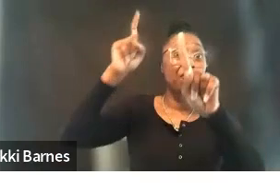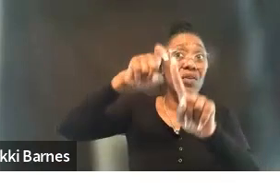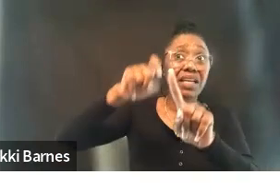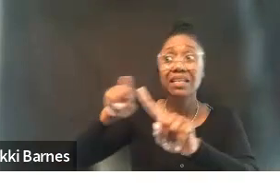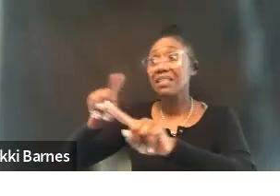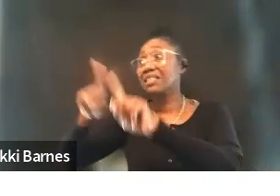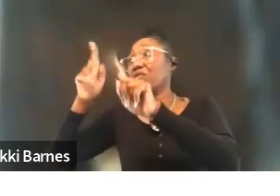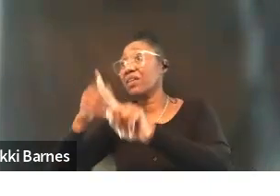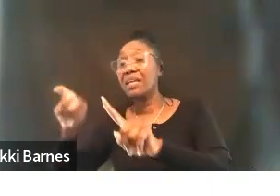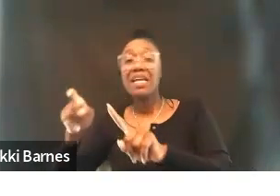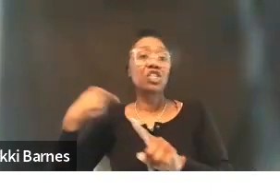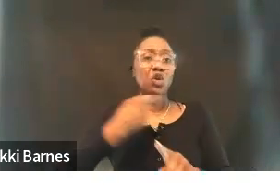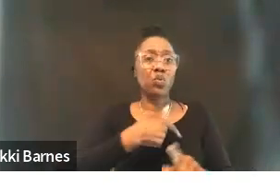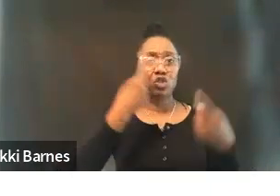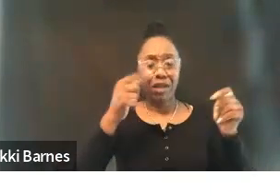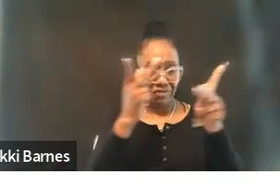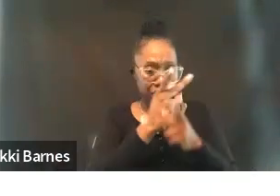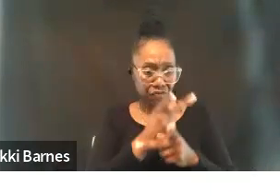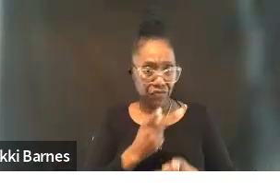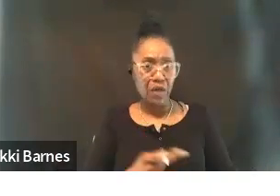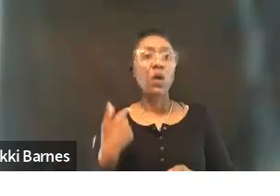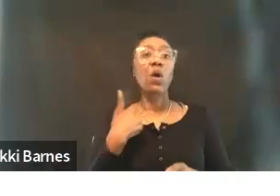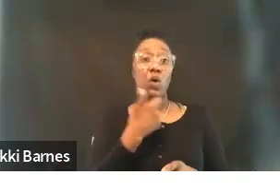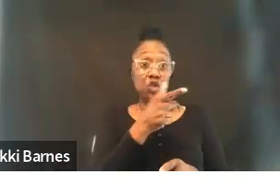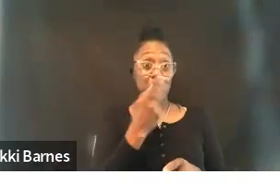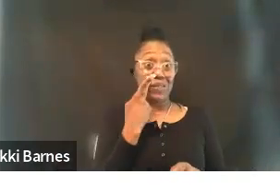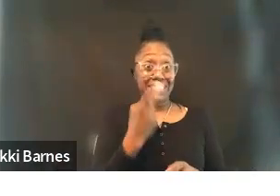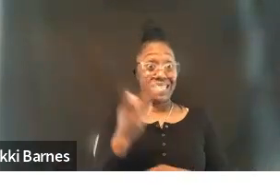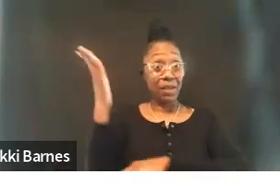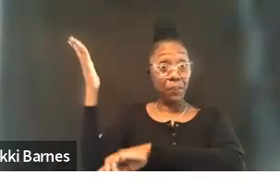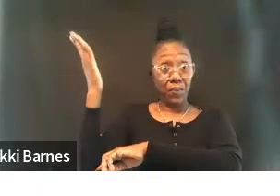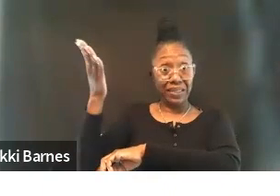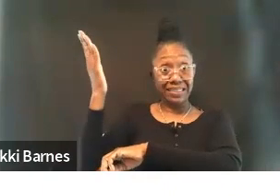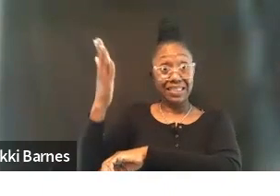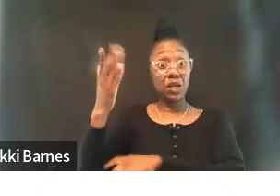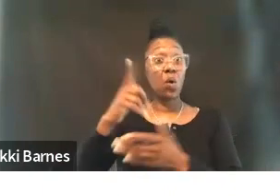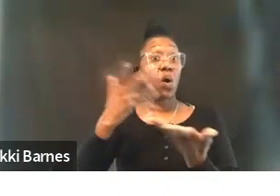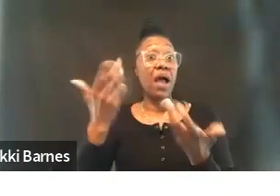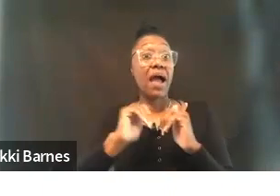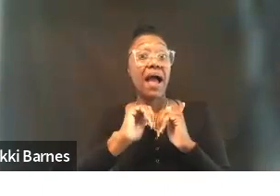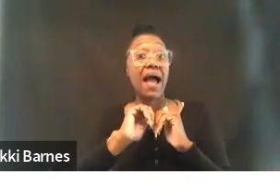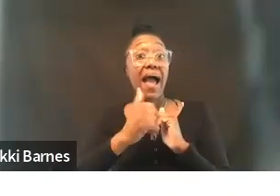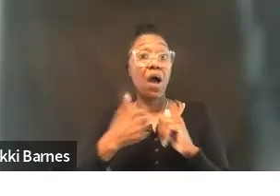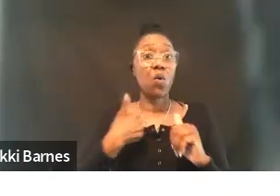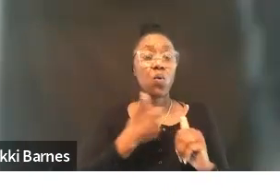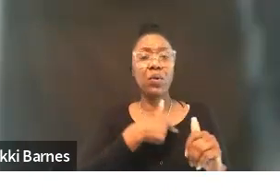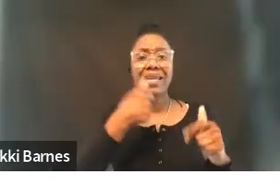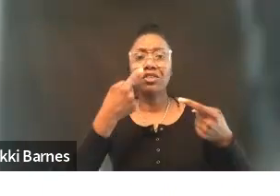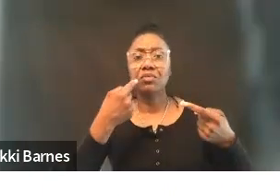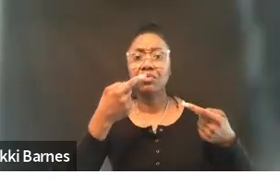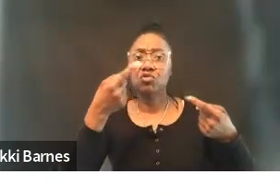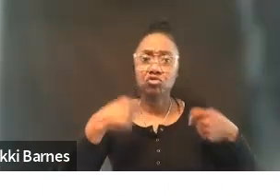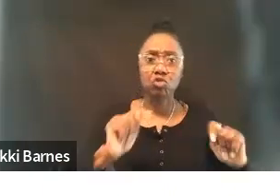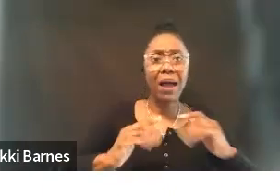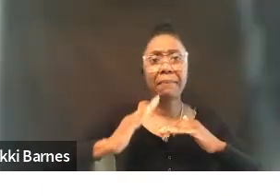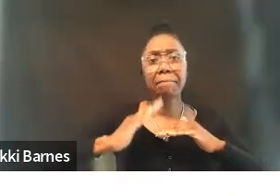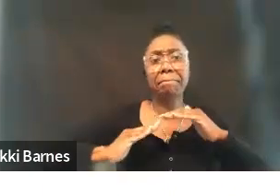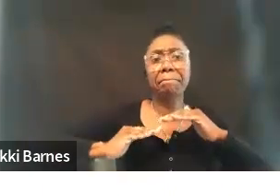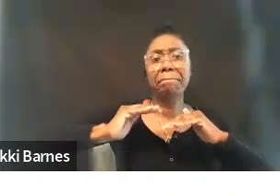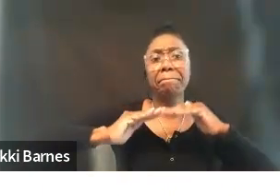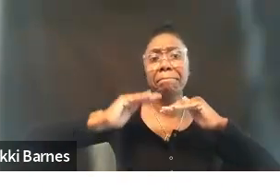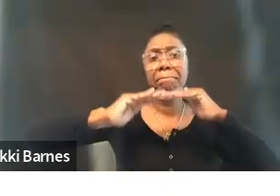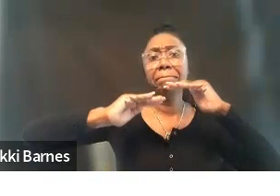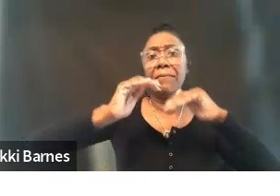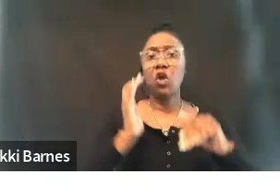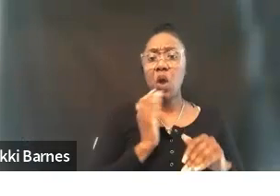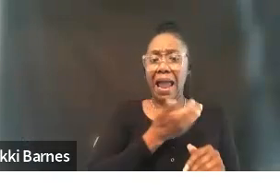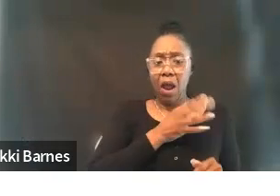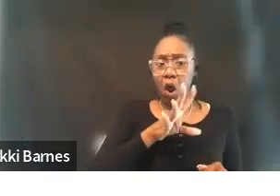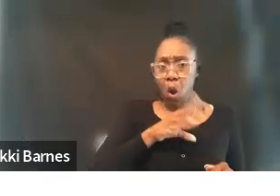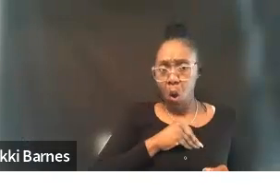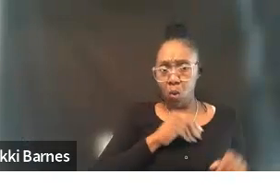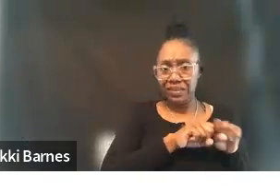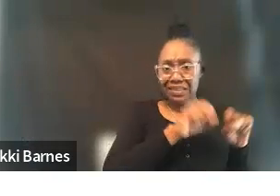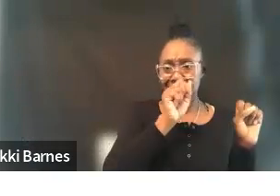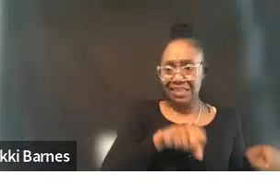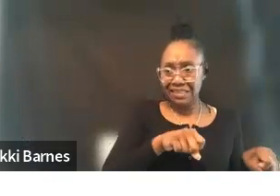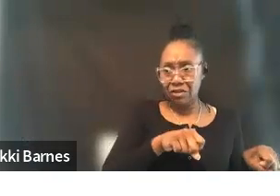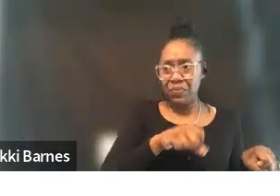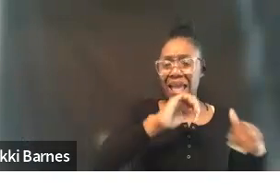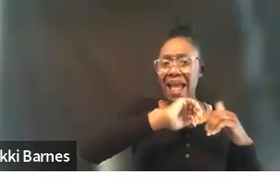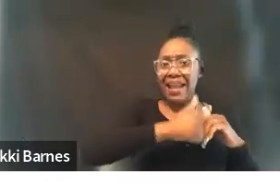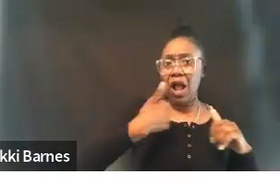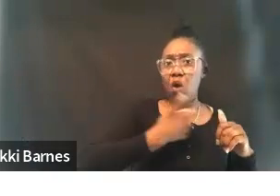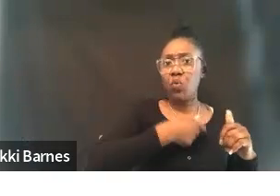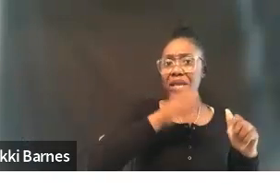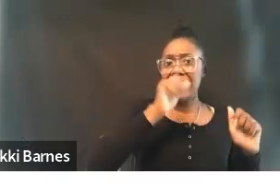But you'll see as we go through the presentation, this to sort of build on our own systems but also how we can interface with other systems and work better to get better outcomes.